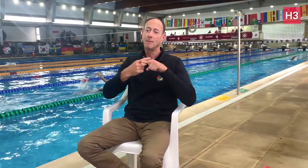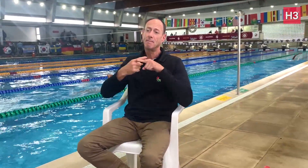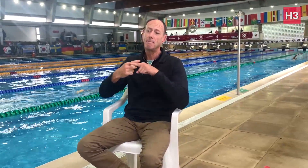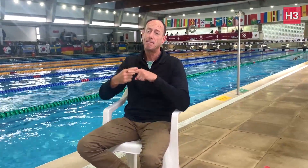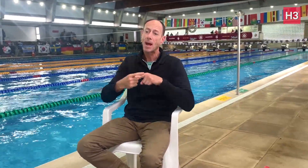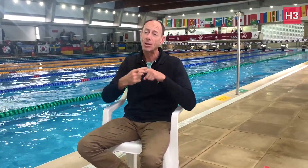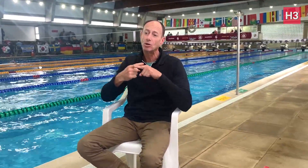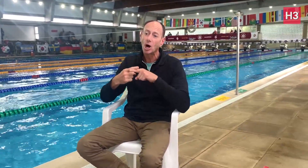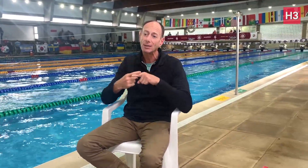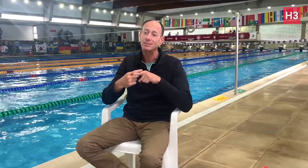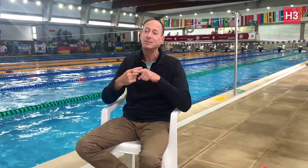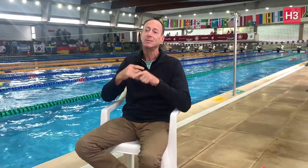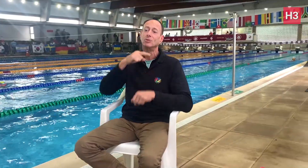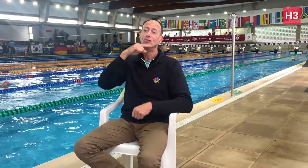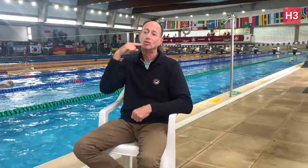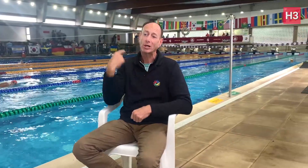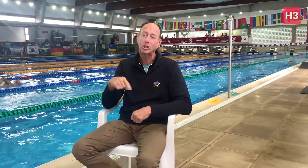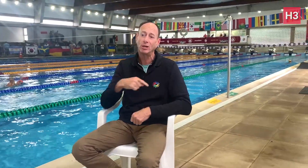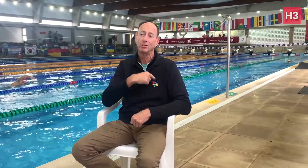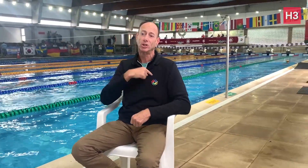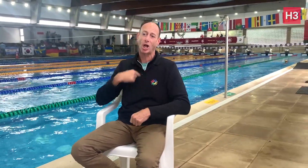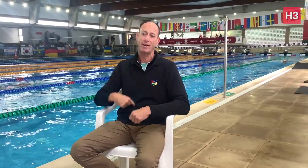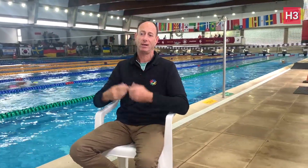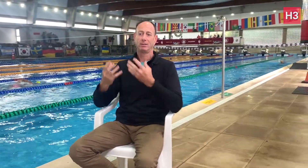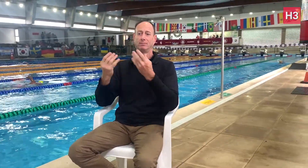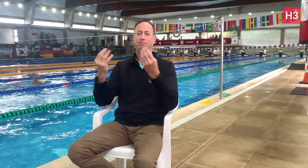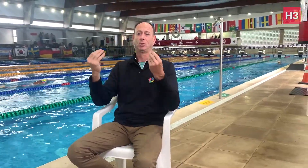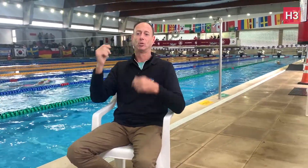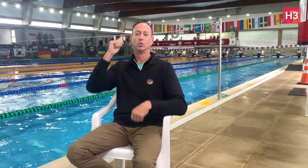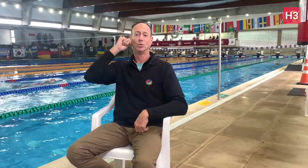of women swimmers from Russia, Belarus, and China.